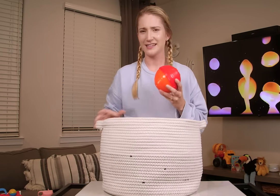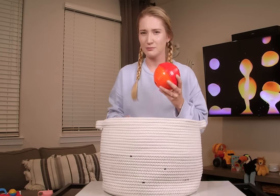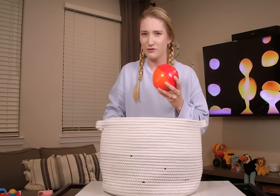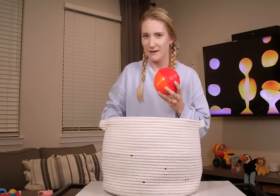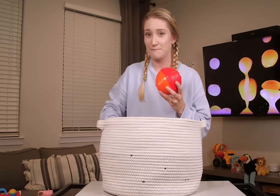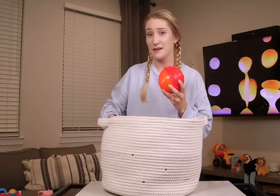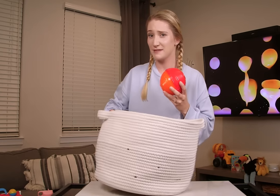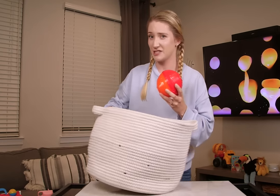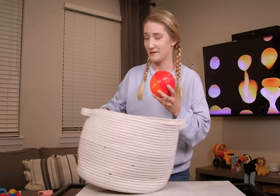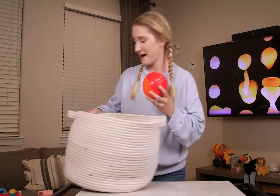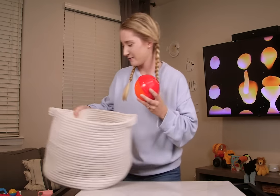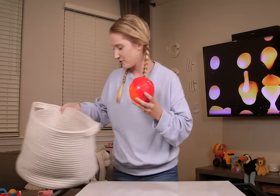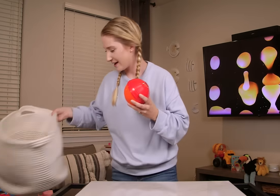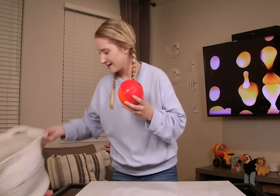Let's move my big mystery bag real quick.